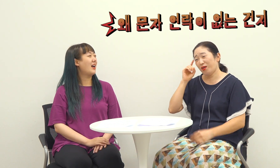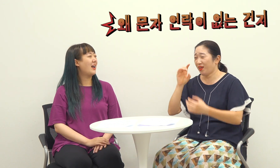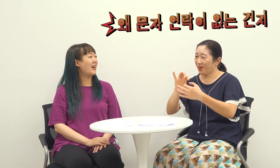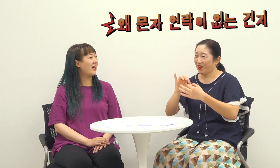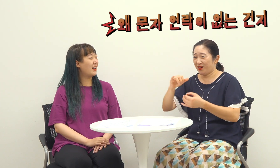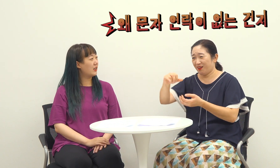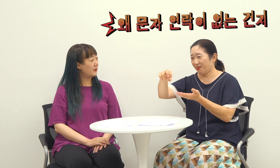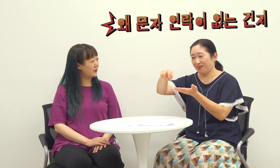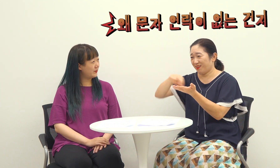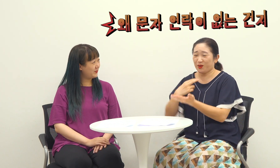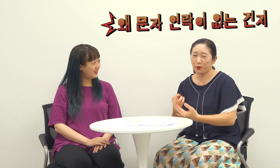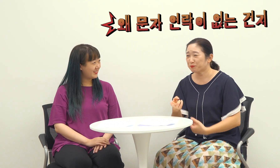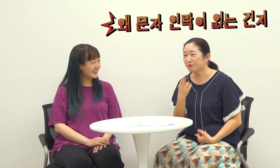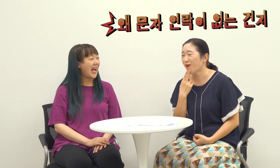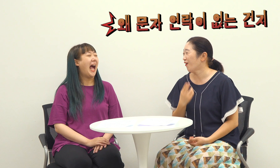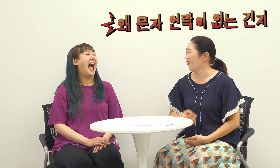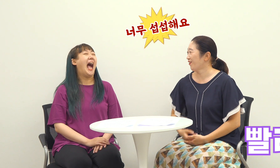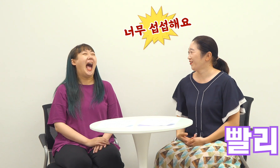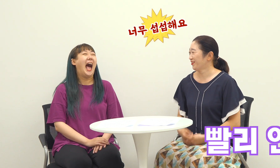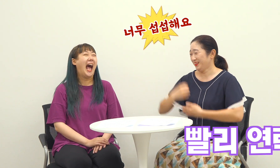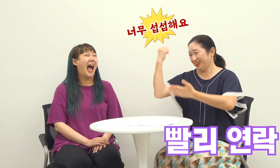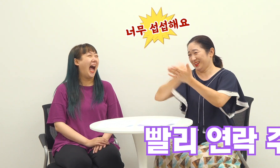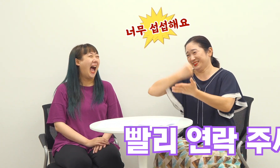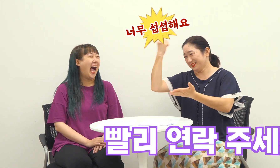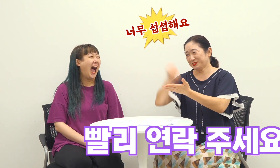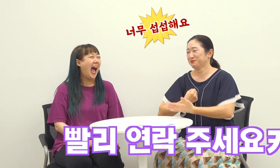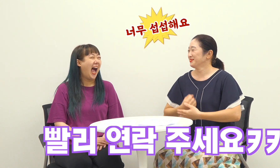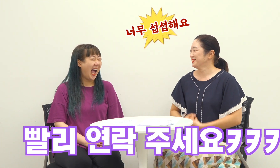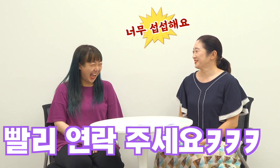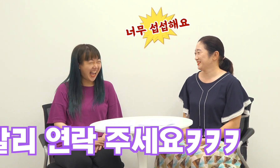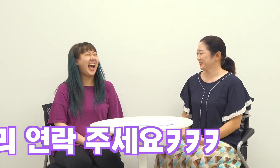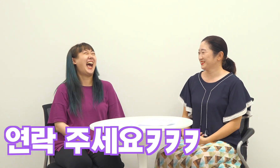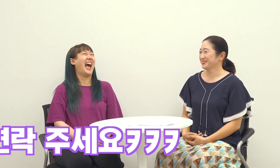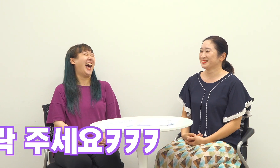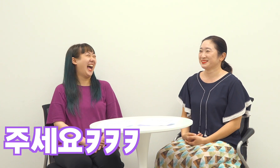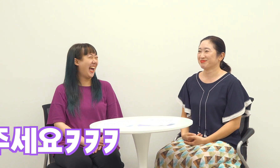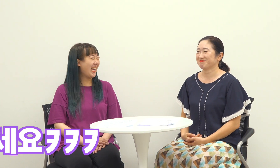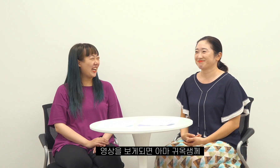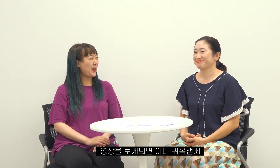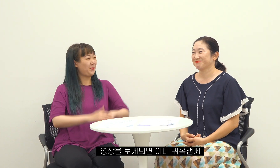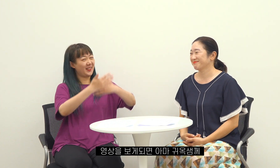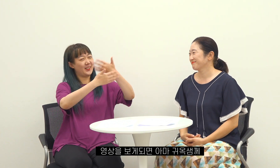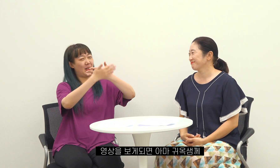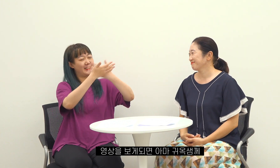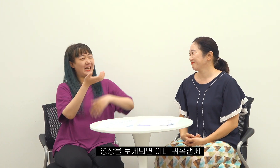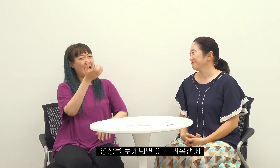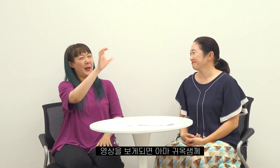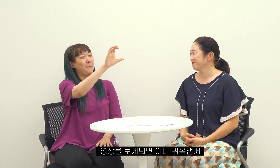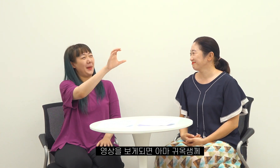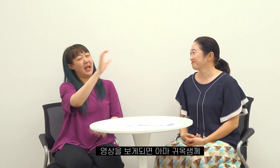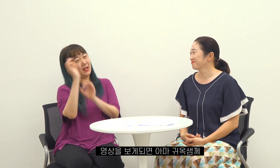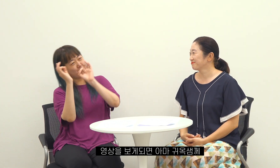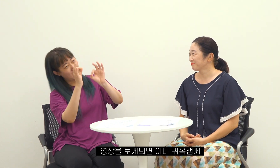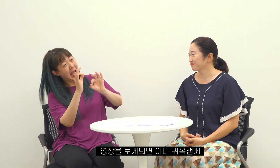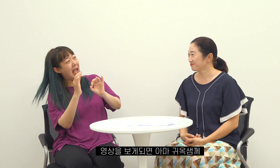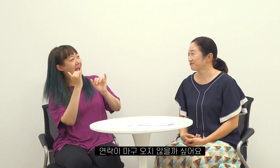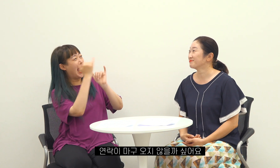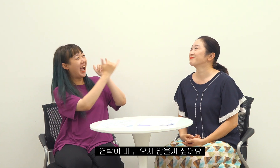It's so unfortunate why the students don't text me. When I see the video, I think the students will come